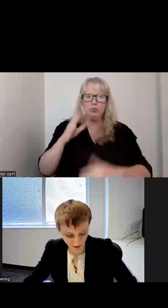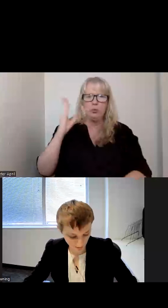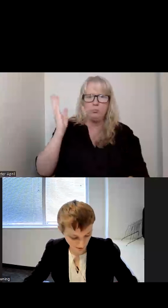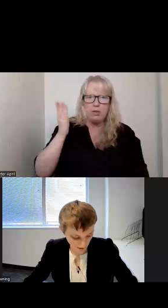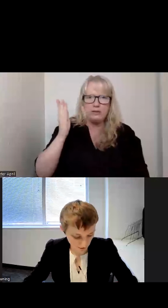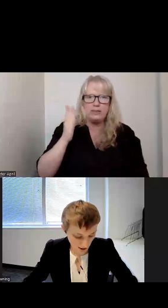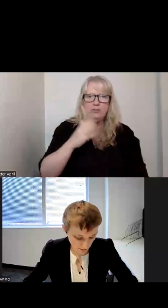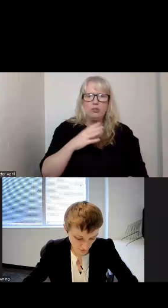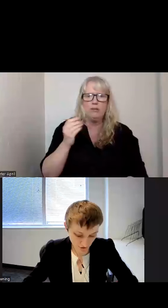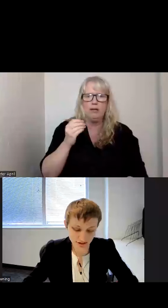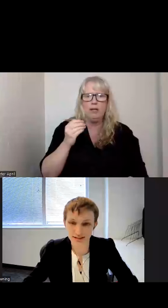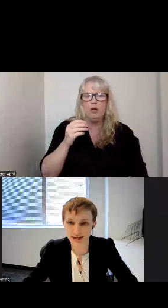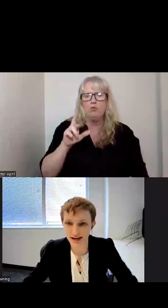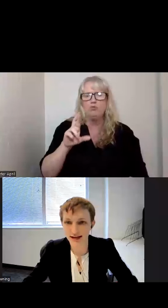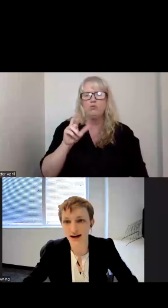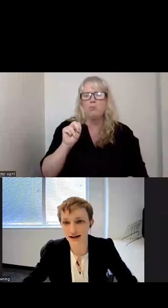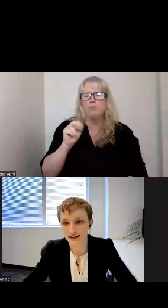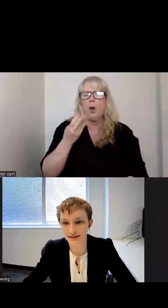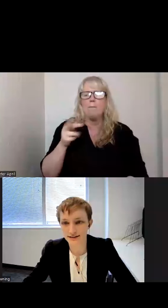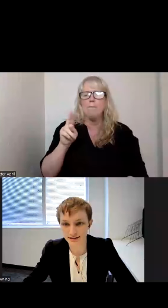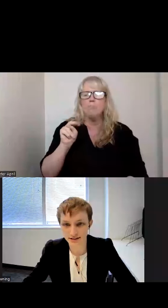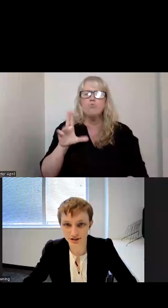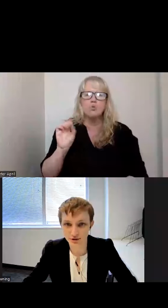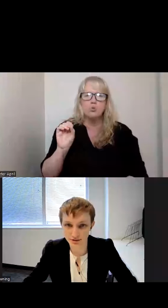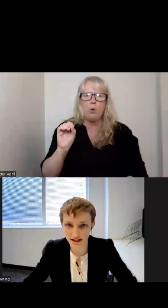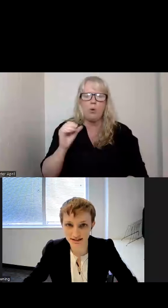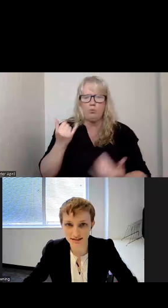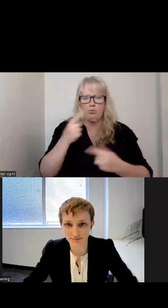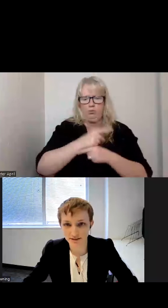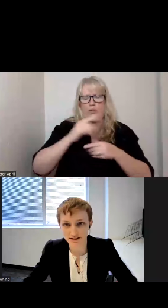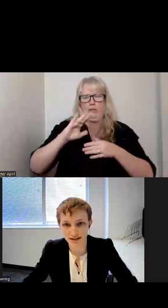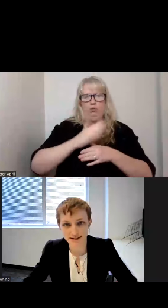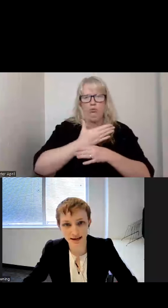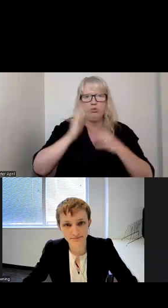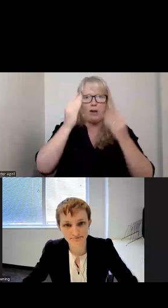FROM RON BRUNO TODAY TO SHARE WITH US. NEXT SLIDE.